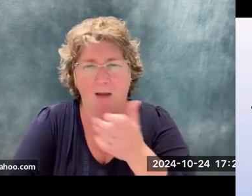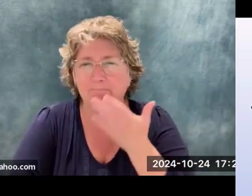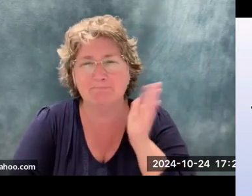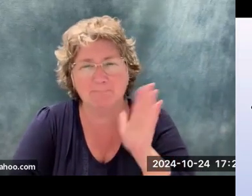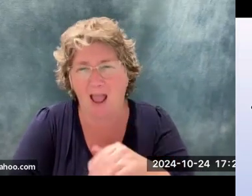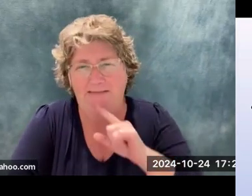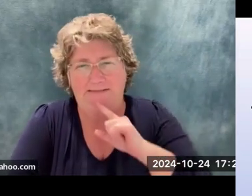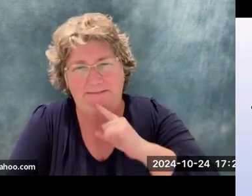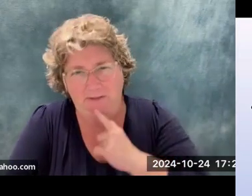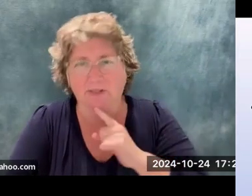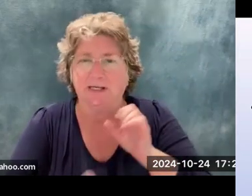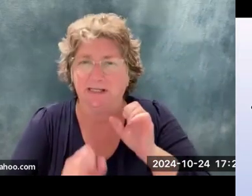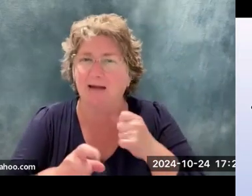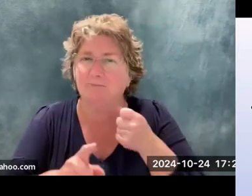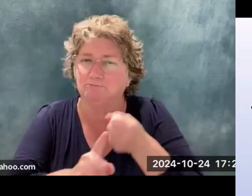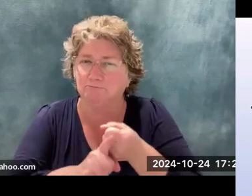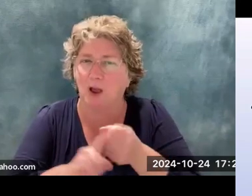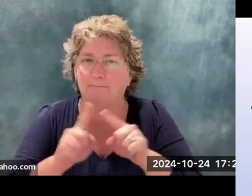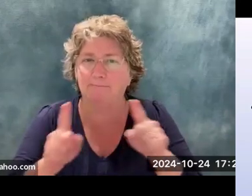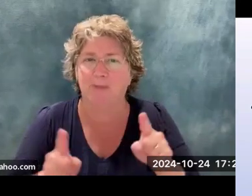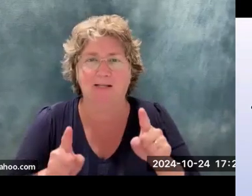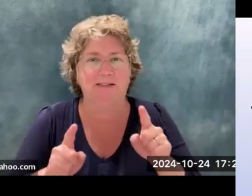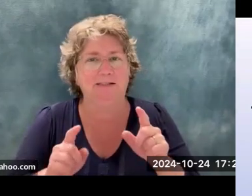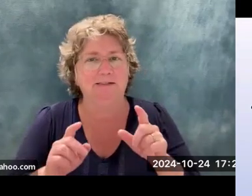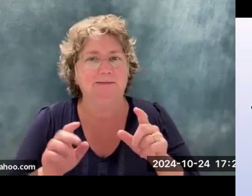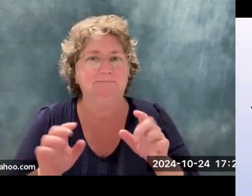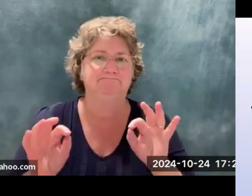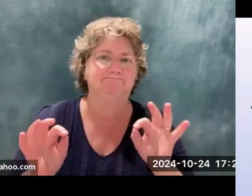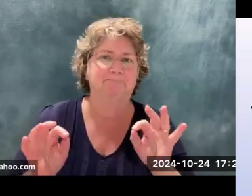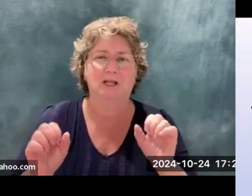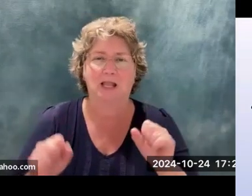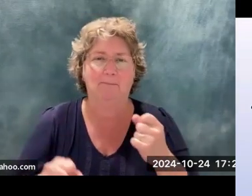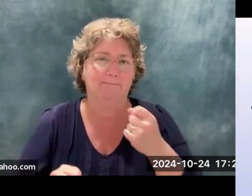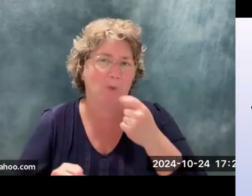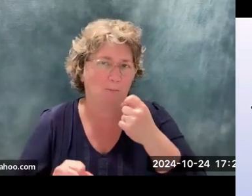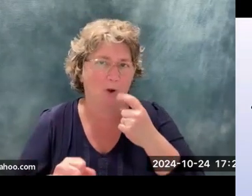And the pooled incidence is about 63 per 100,000 vaccinees,